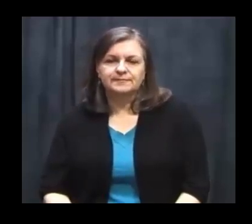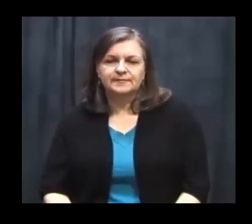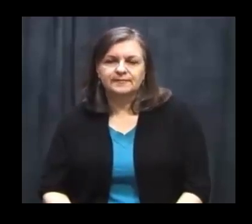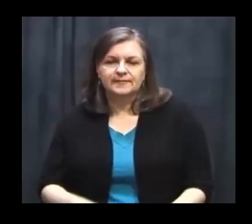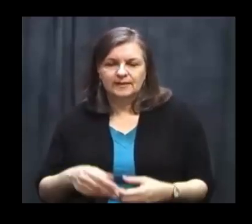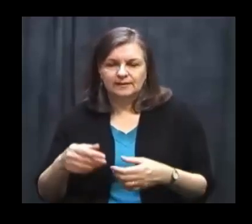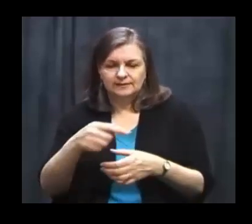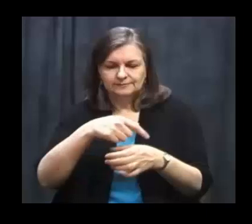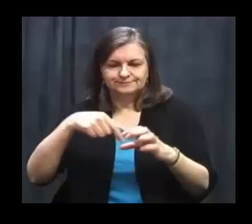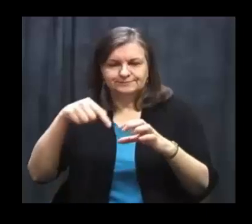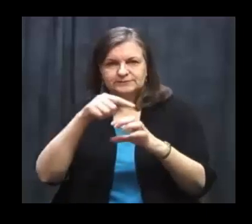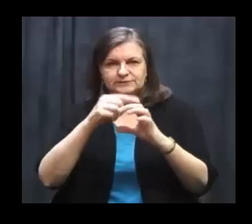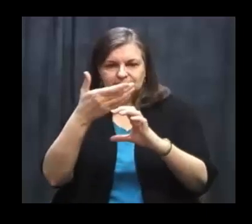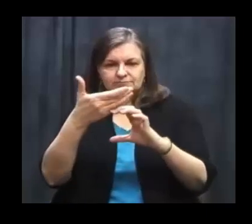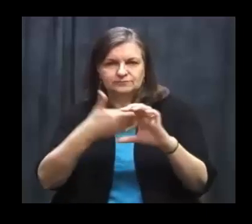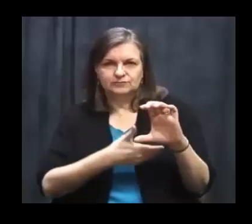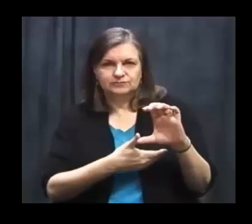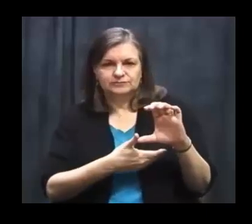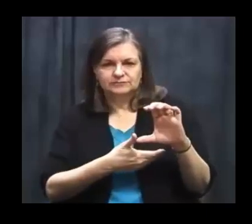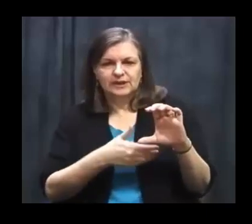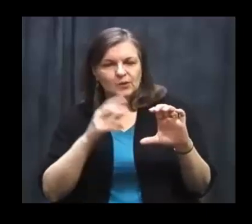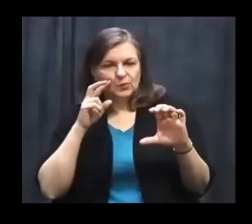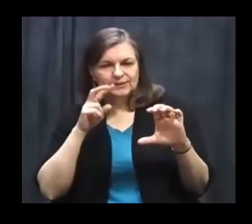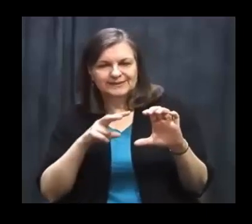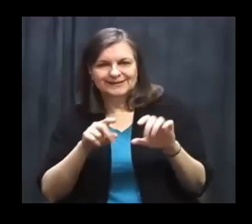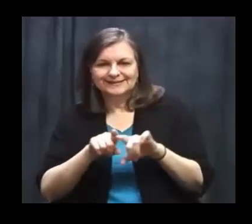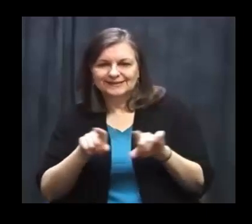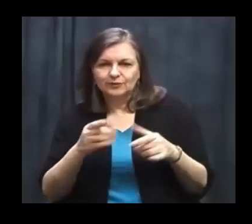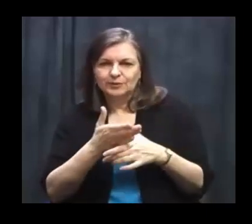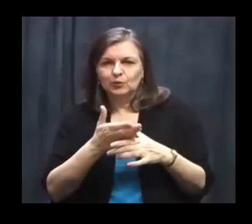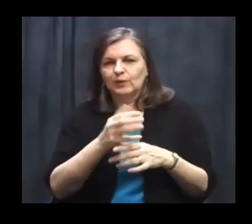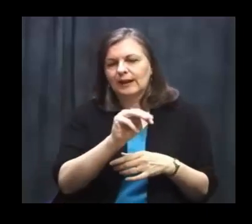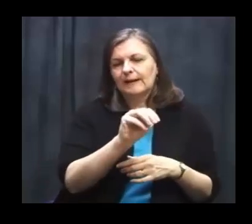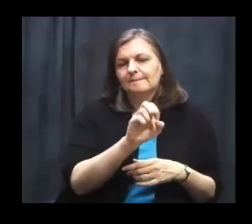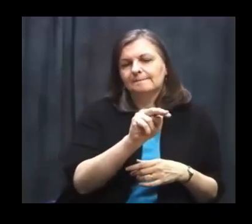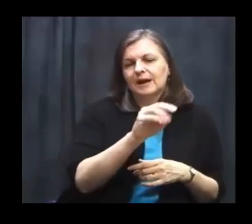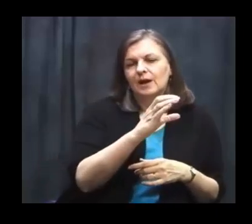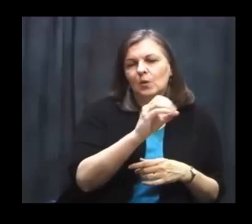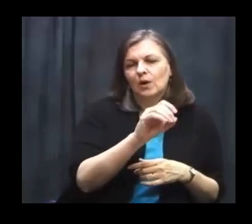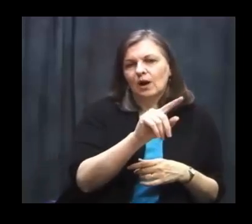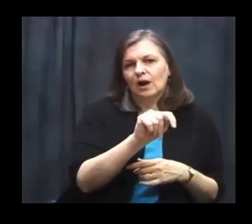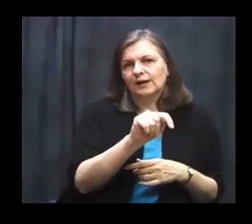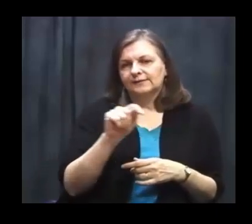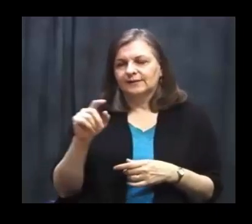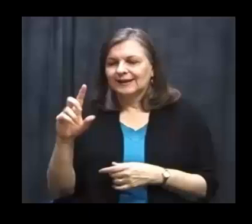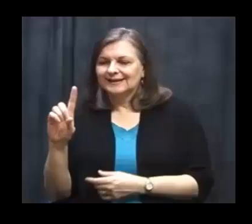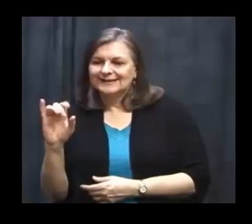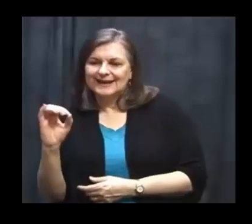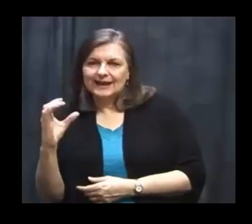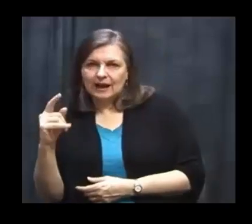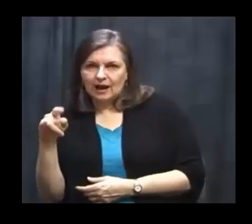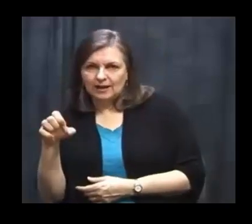with our cross section we can distinguish these dicots and monocots that we mentioned in the categorization of plants and you see from